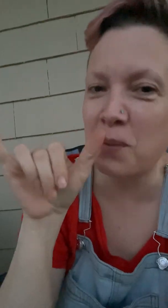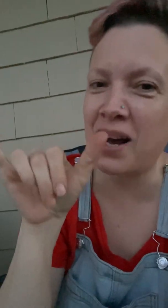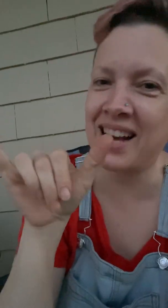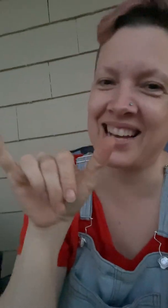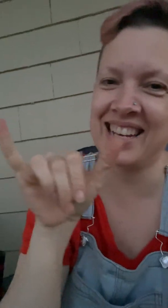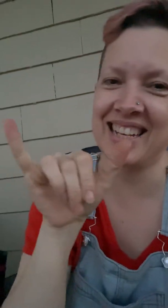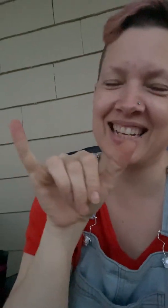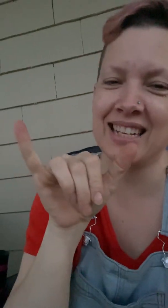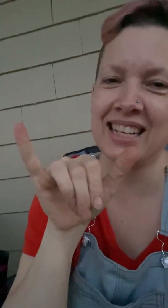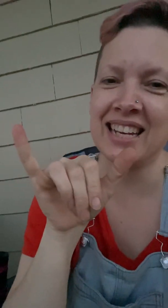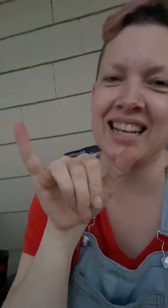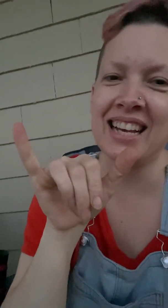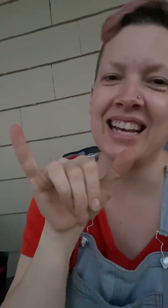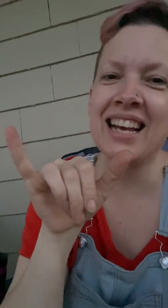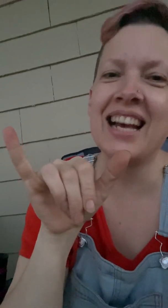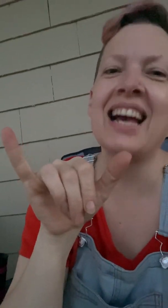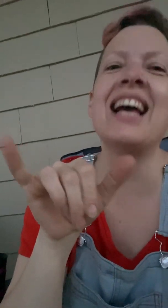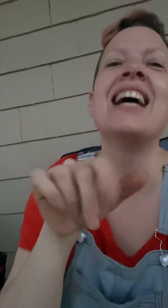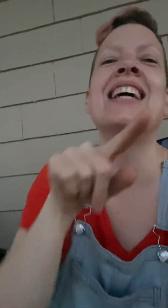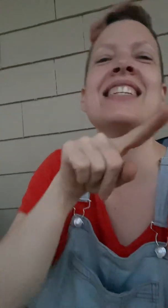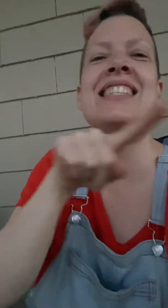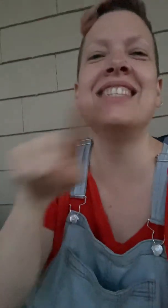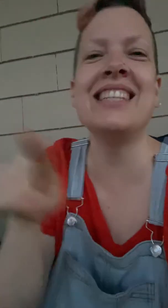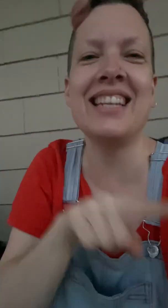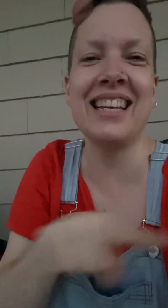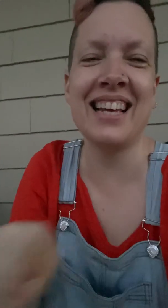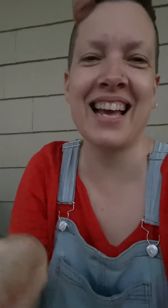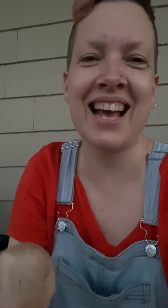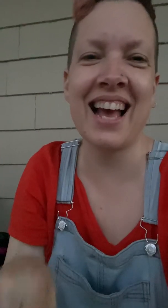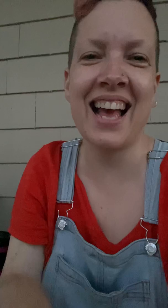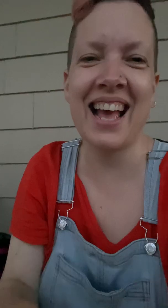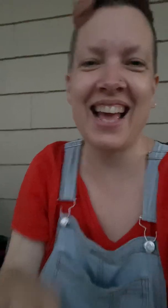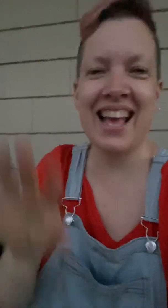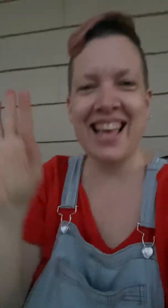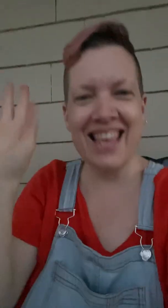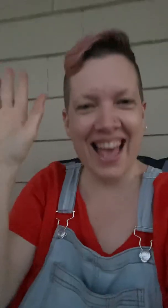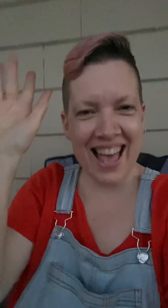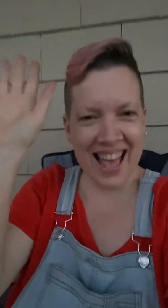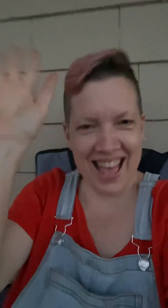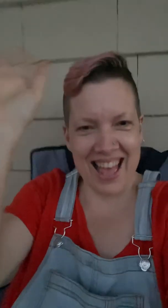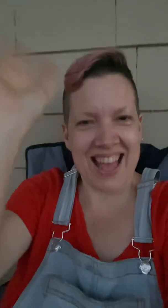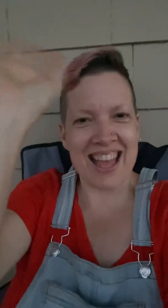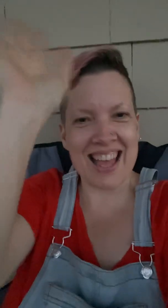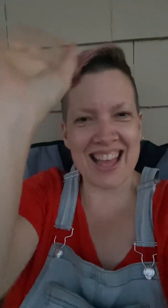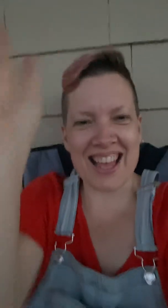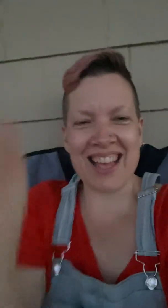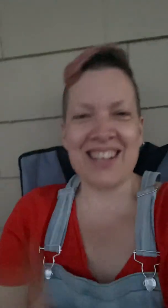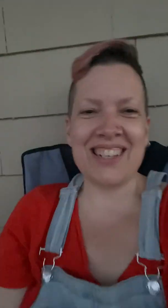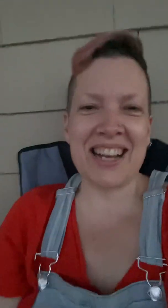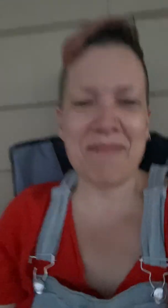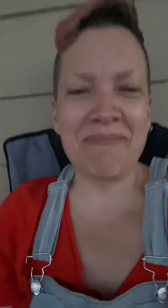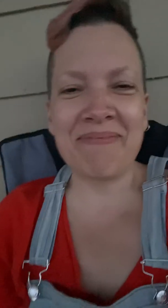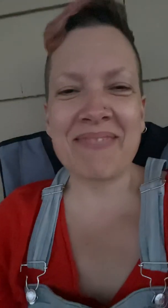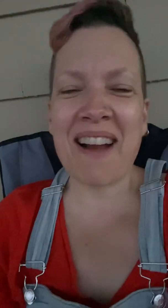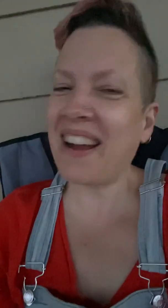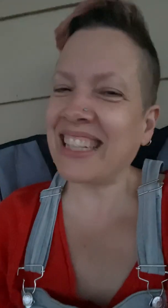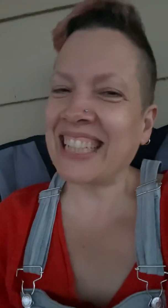Y. And Z! Yaaaayyyyy! Good job! Alright!